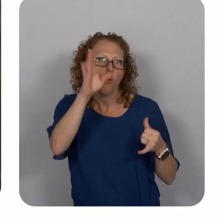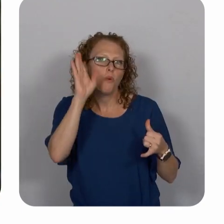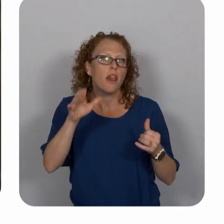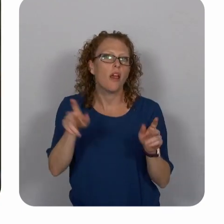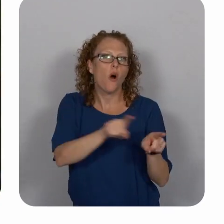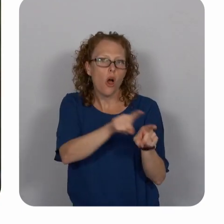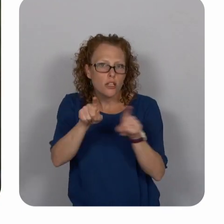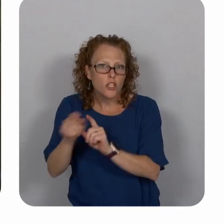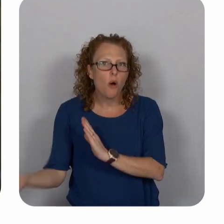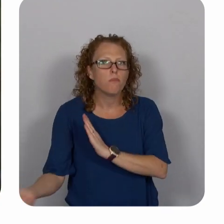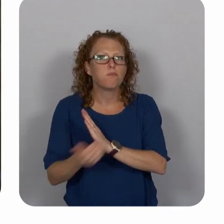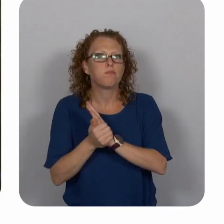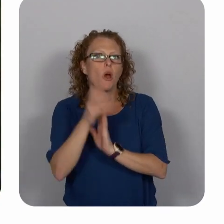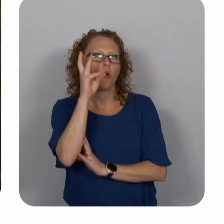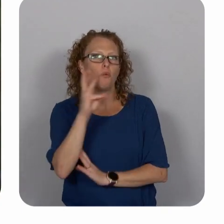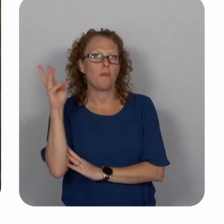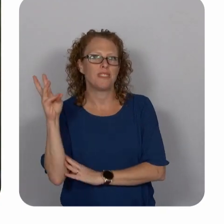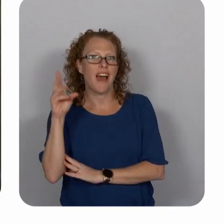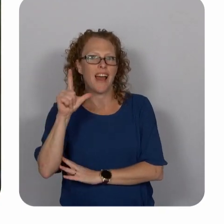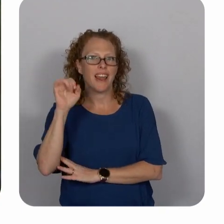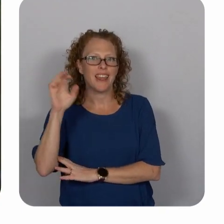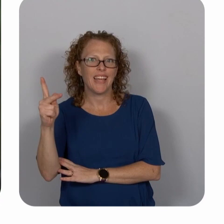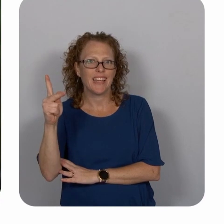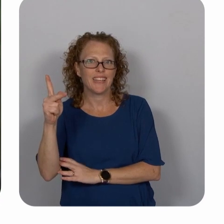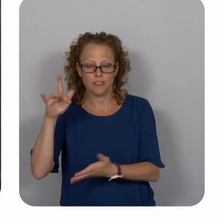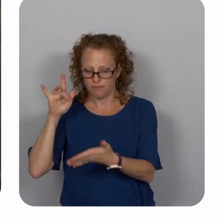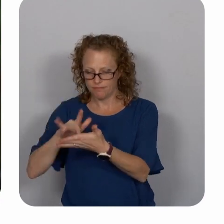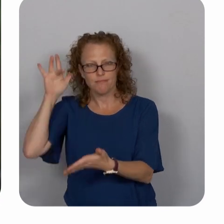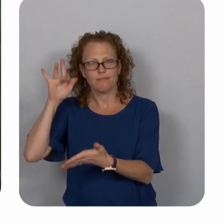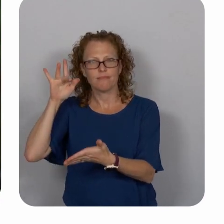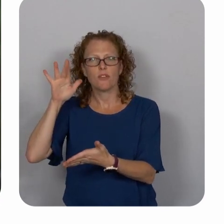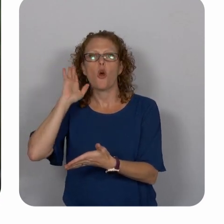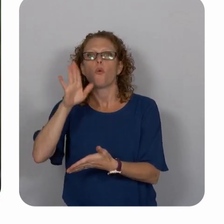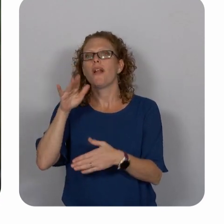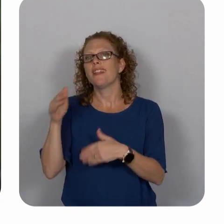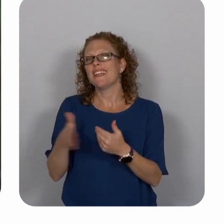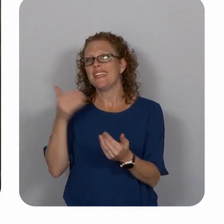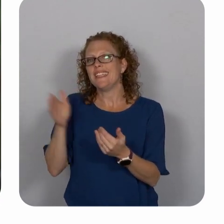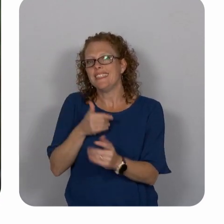So in this case, if the users want to get more information about the website